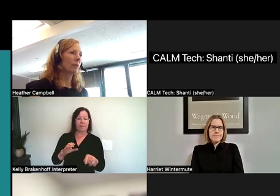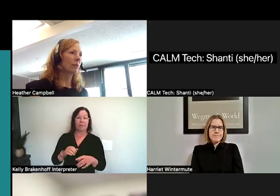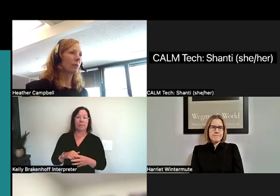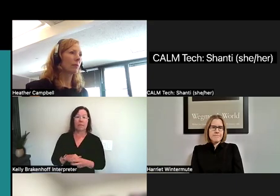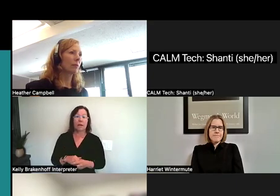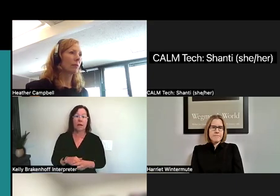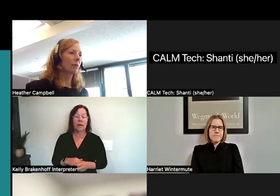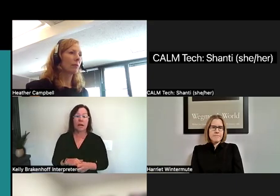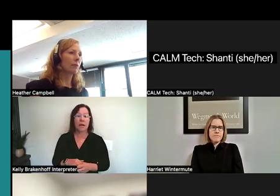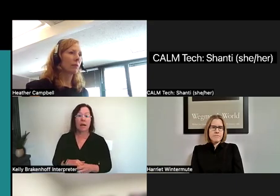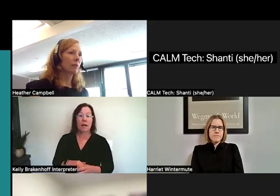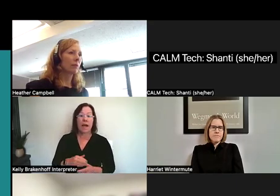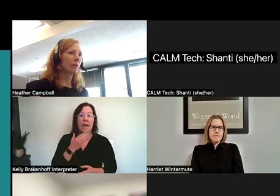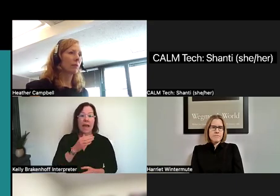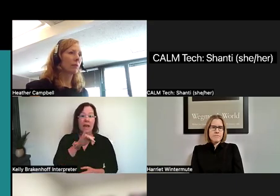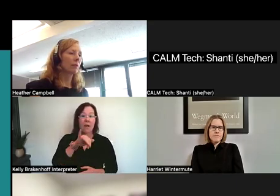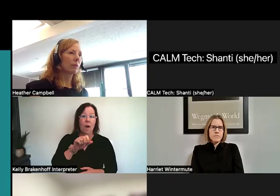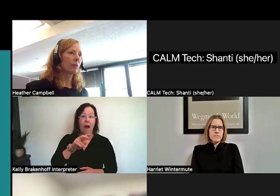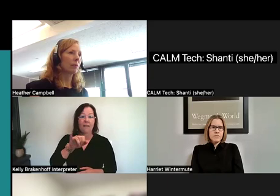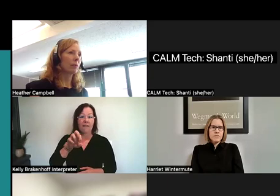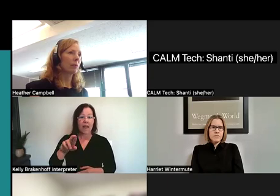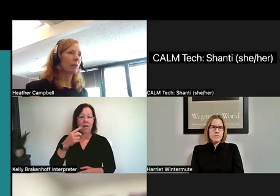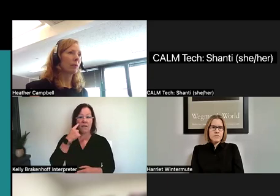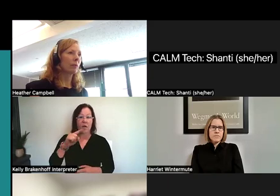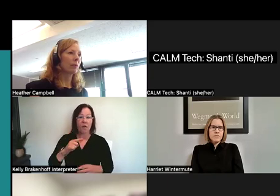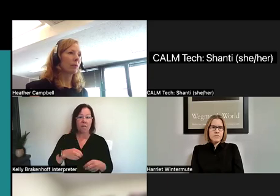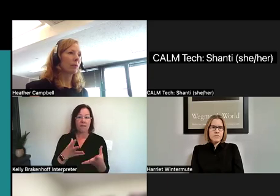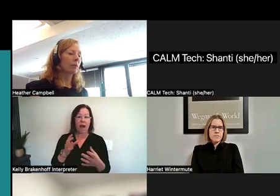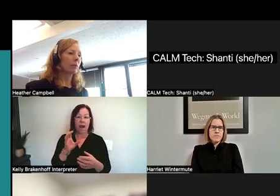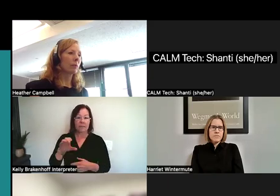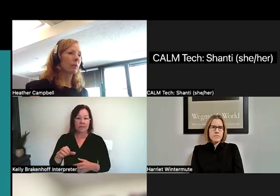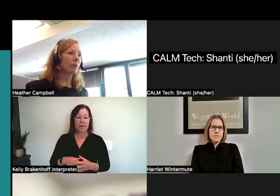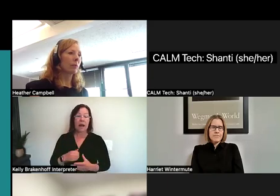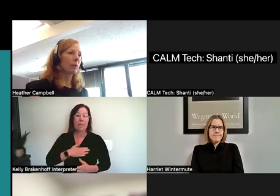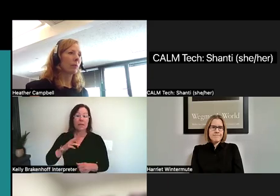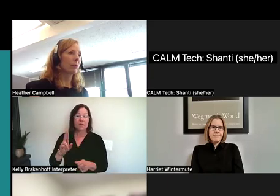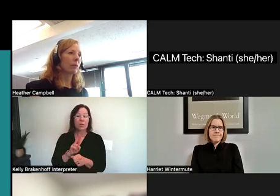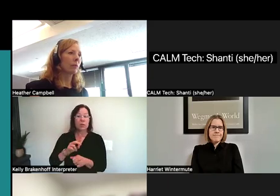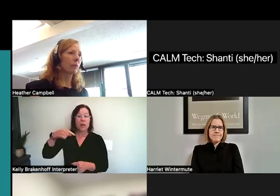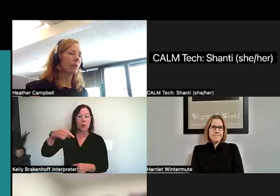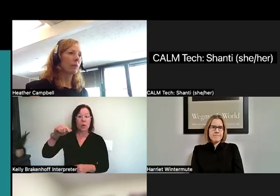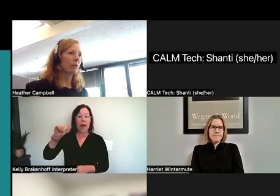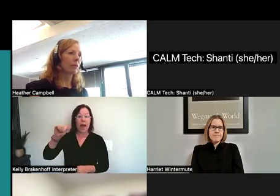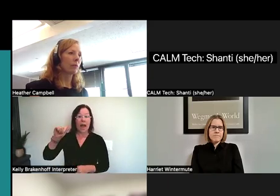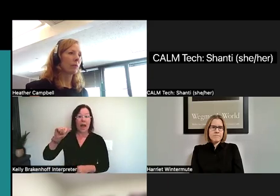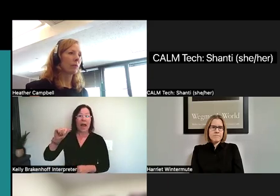you Javier for providing the captions. Please use the Q&A feature for any presentation